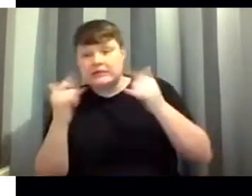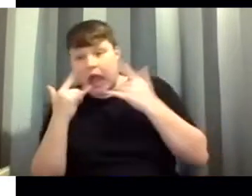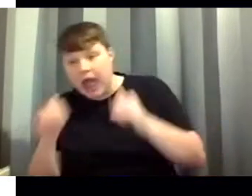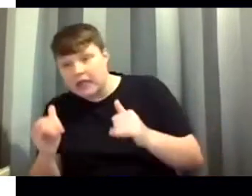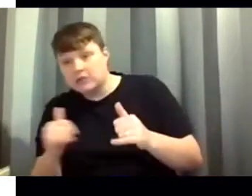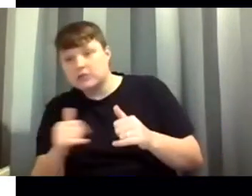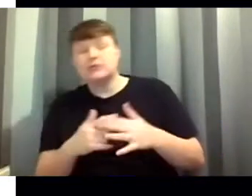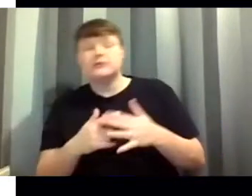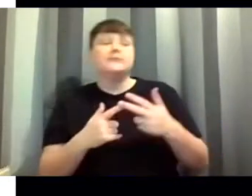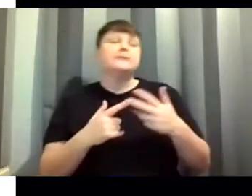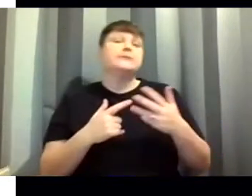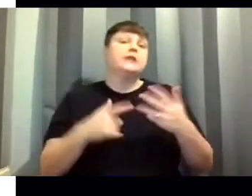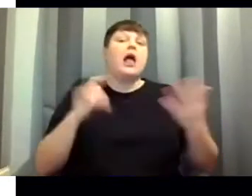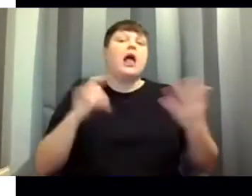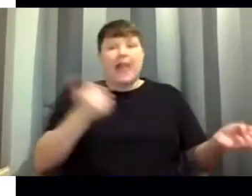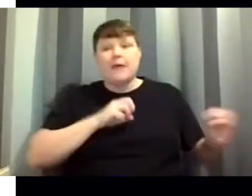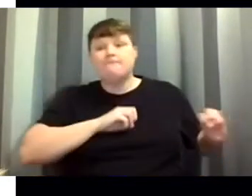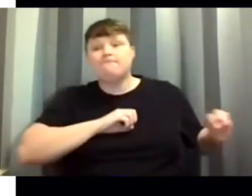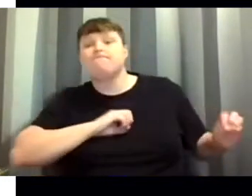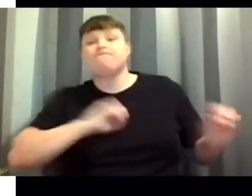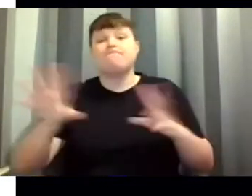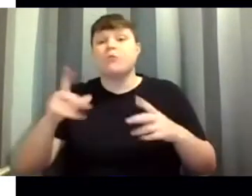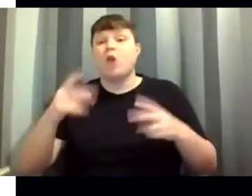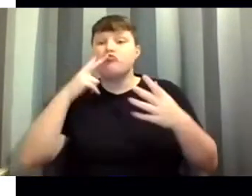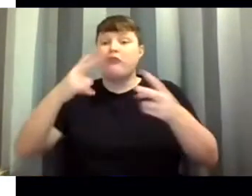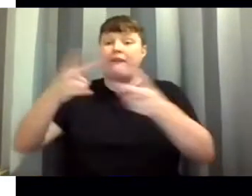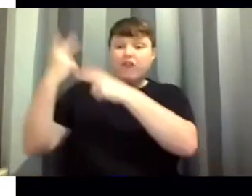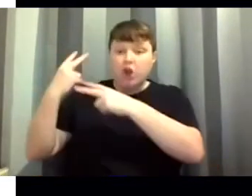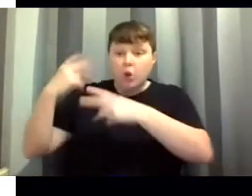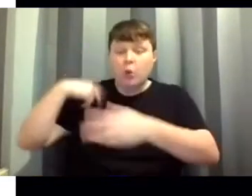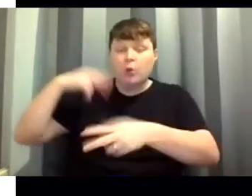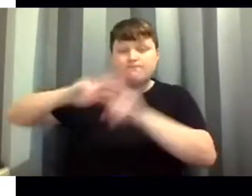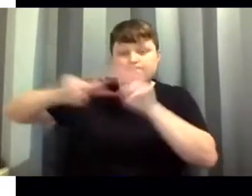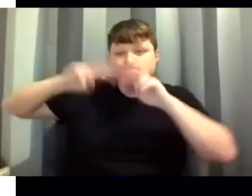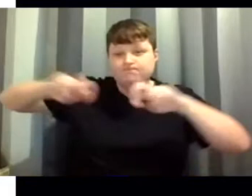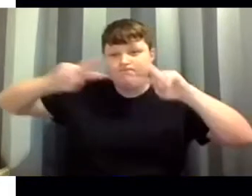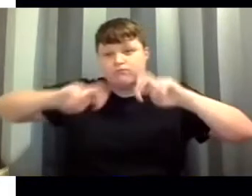and then it goes to some review process and that requires documentation to pass it. This